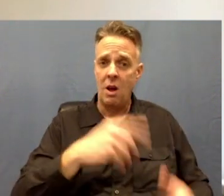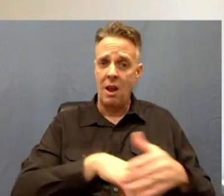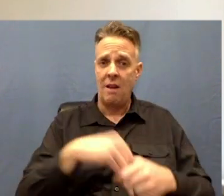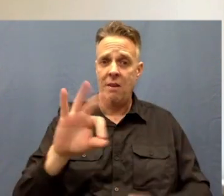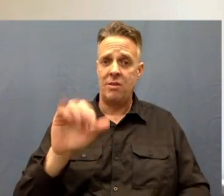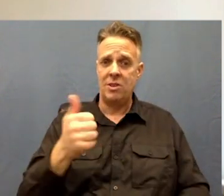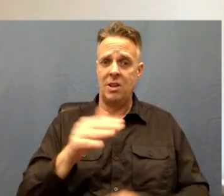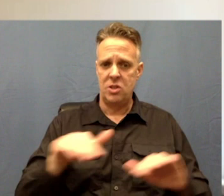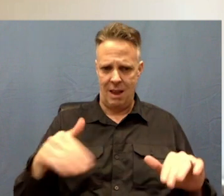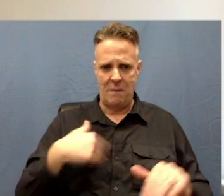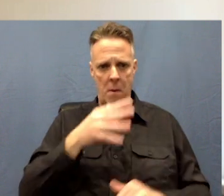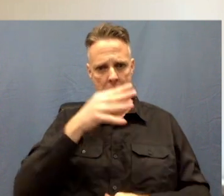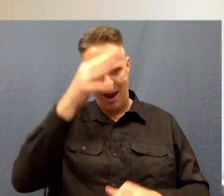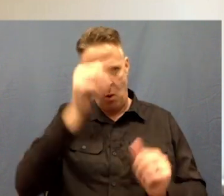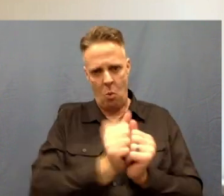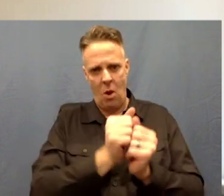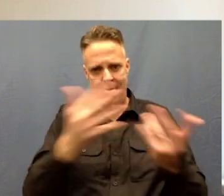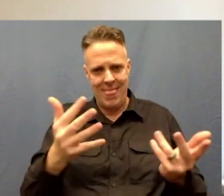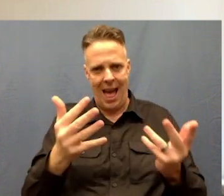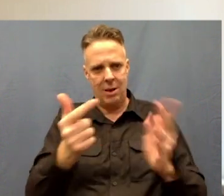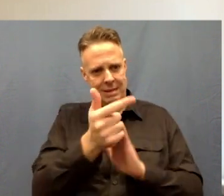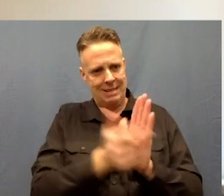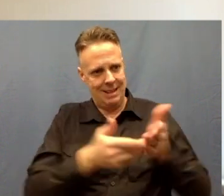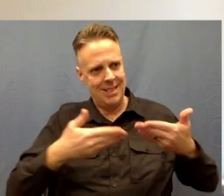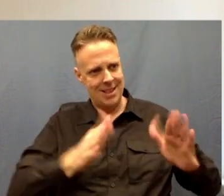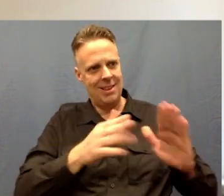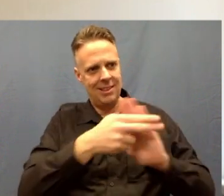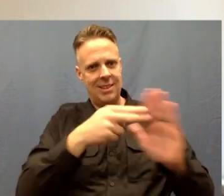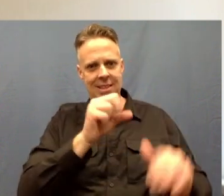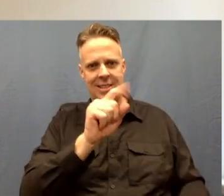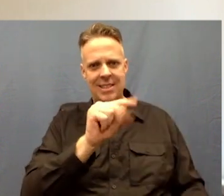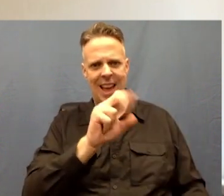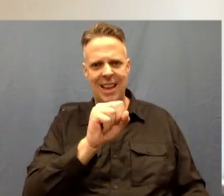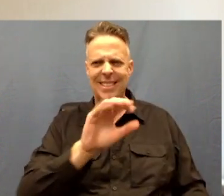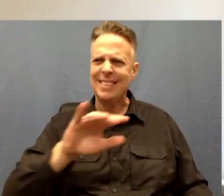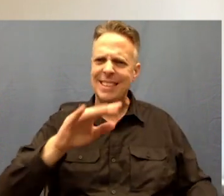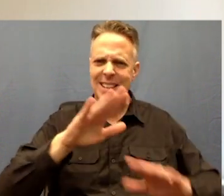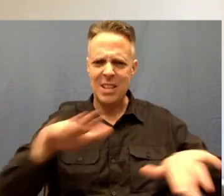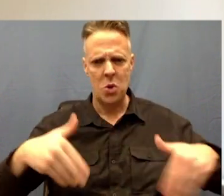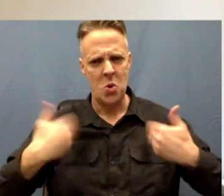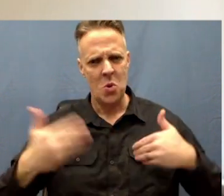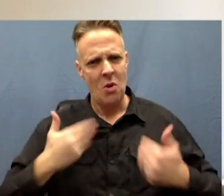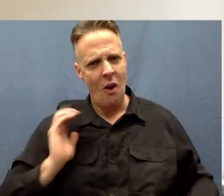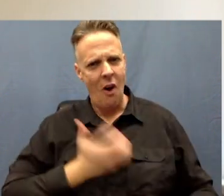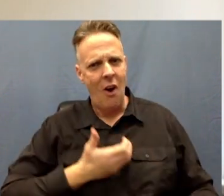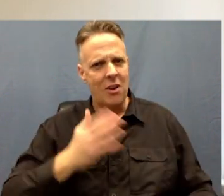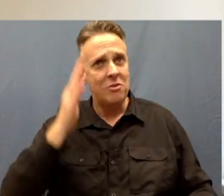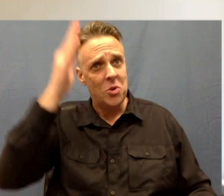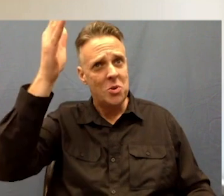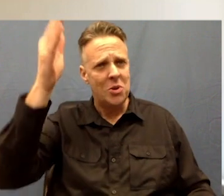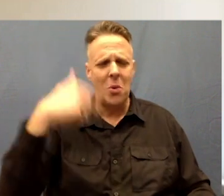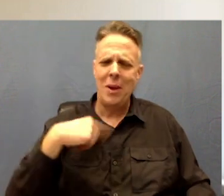A PARENT WITHOUT LEGAL STATUS, THEY ARE OUR FUTURE. AND THEY'RE TOO IMPORTANT TO NEGLECT. AS A MOM AND A POLICYMAKER, I KNOW THE DECISIONS WE MAKE TODAY